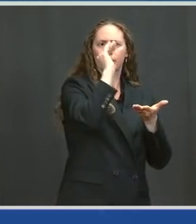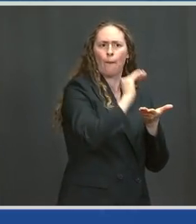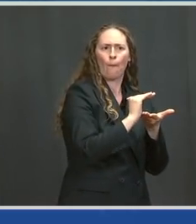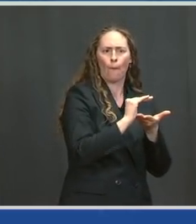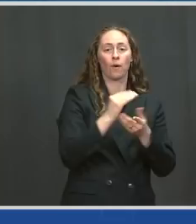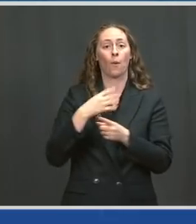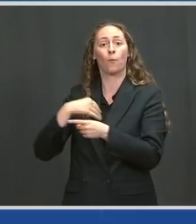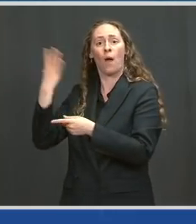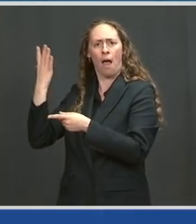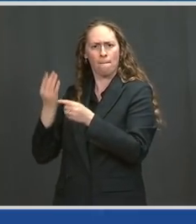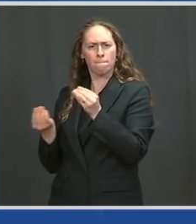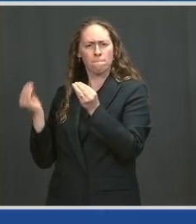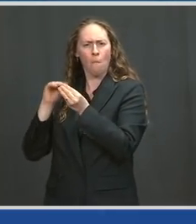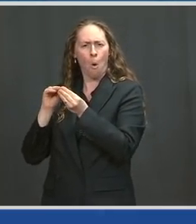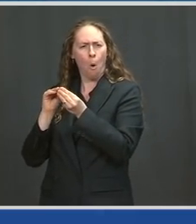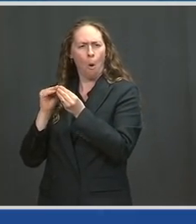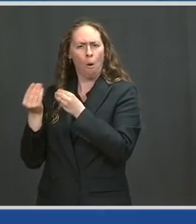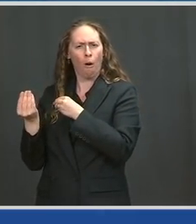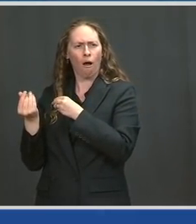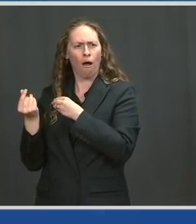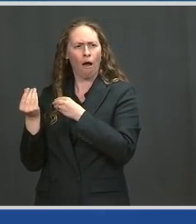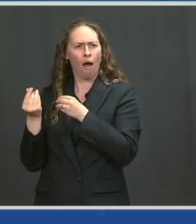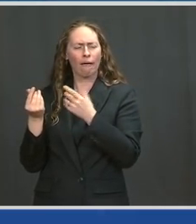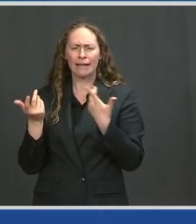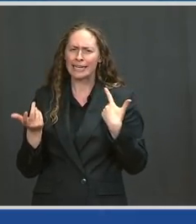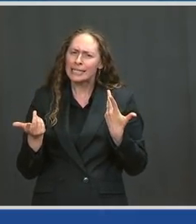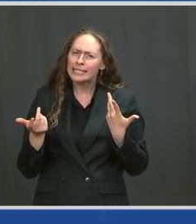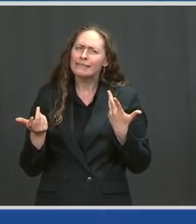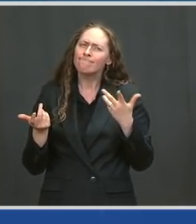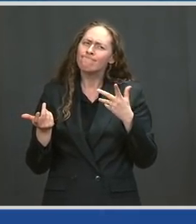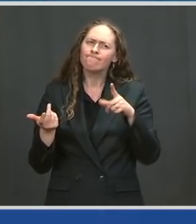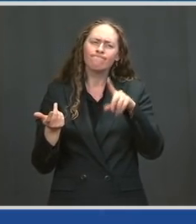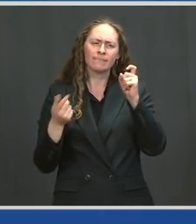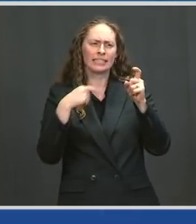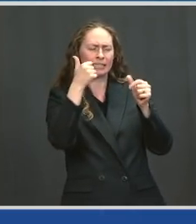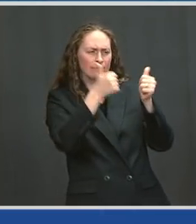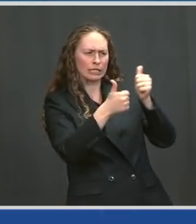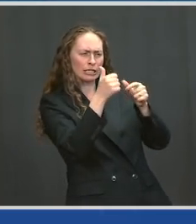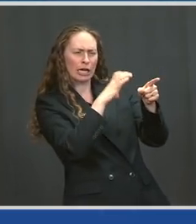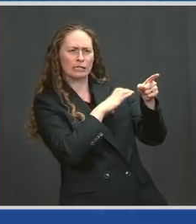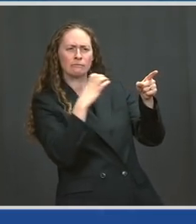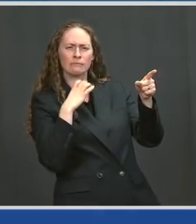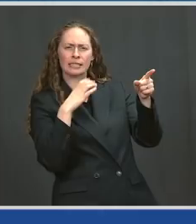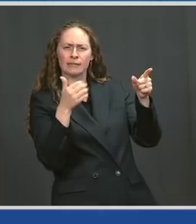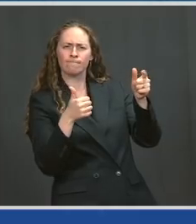I can't figure this one out, Congressman Horsford, but if you live in a Black community